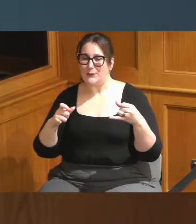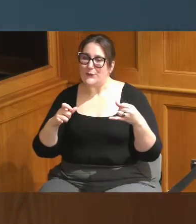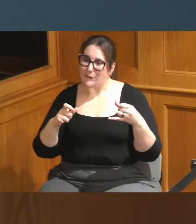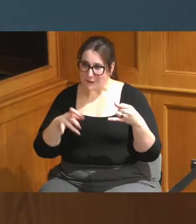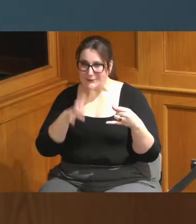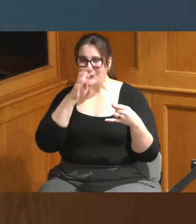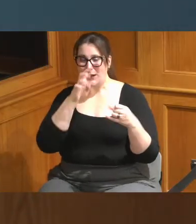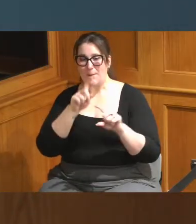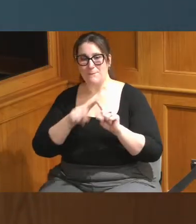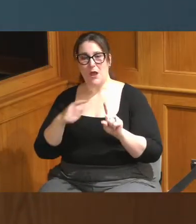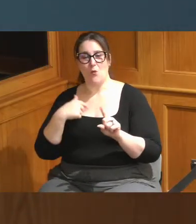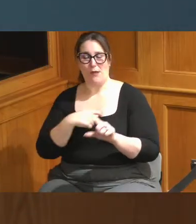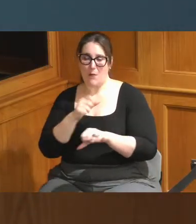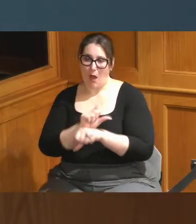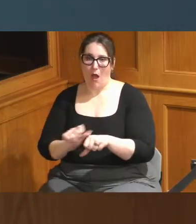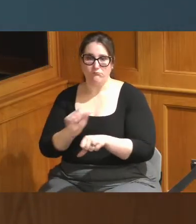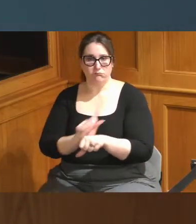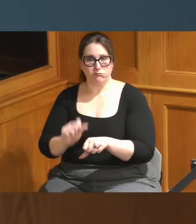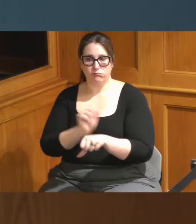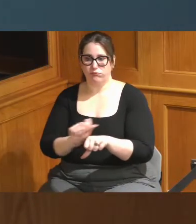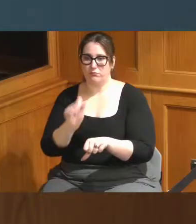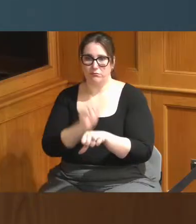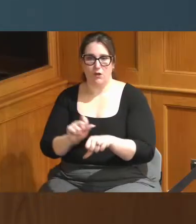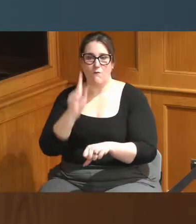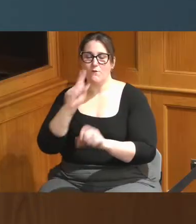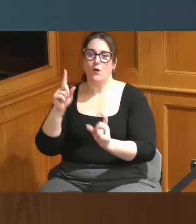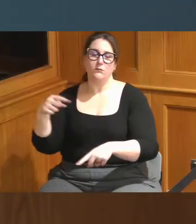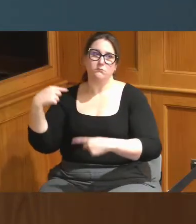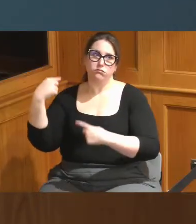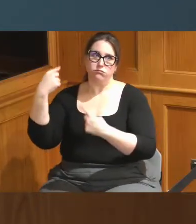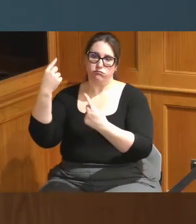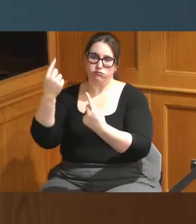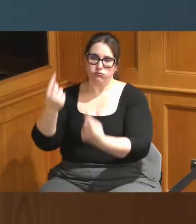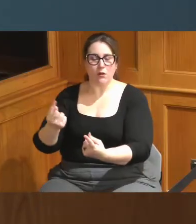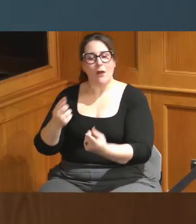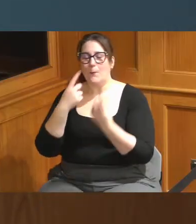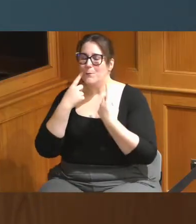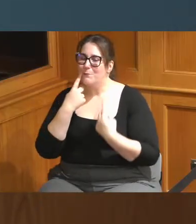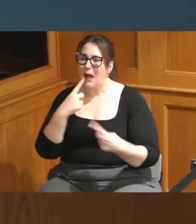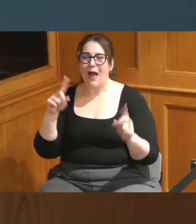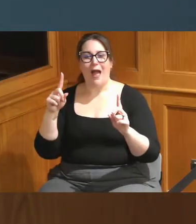predecessors have been working on the banks for decades and we're finally at a point where we're